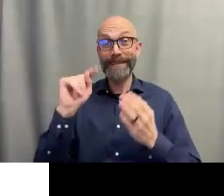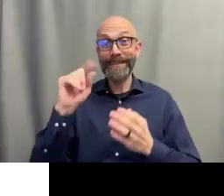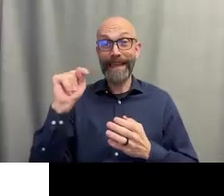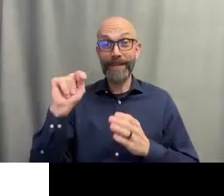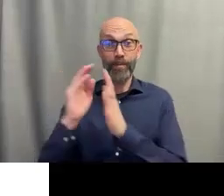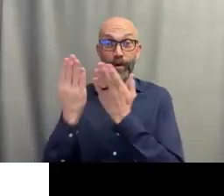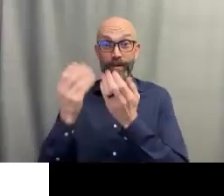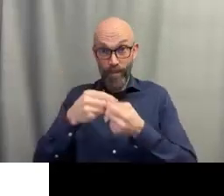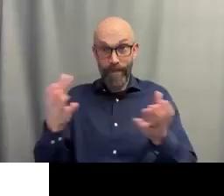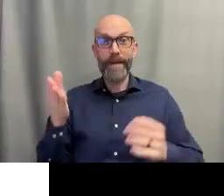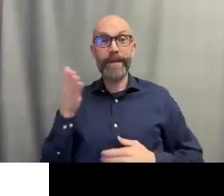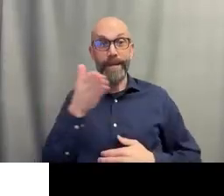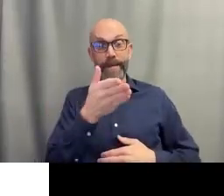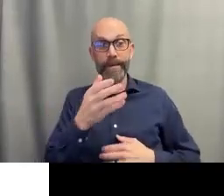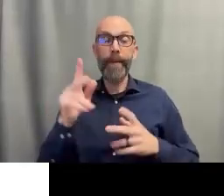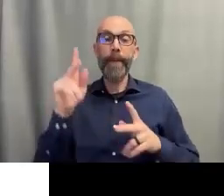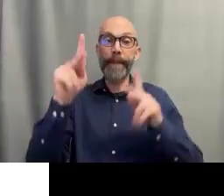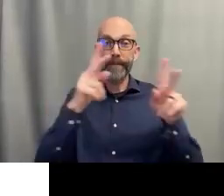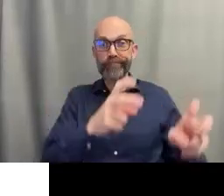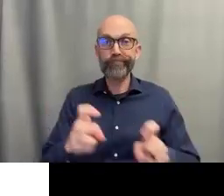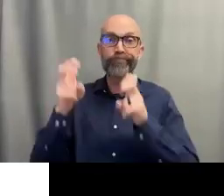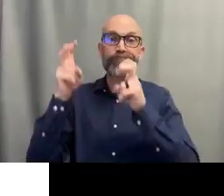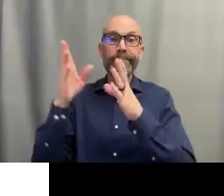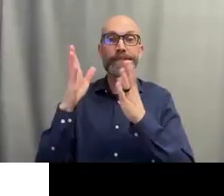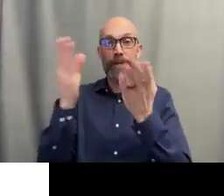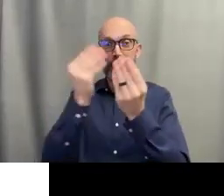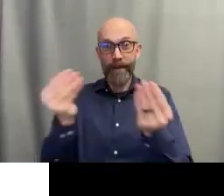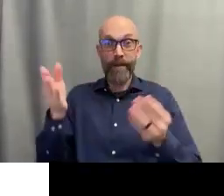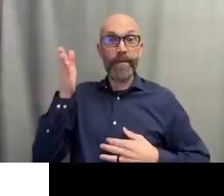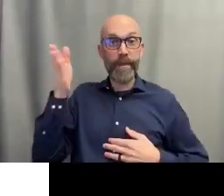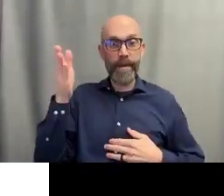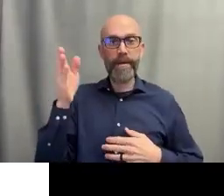And so, folks upload their, materials here, and then there are faculty